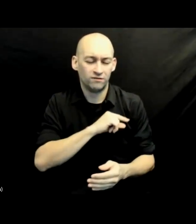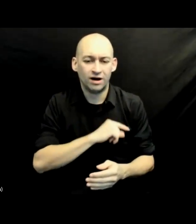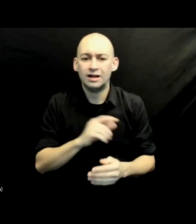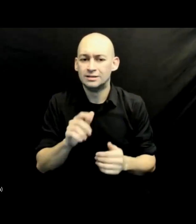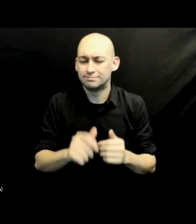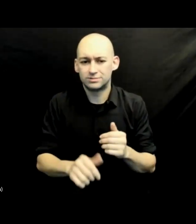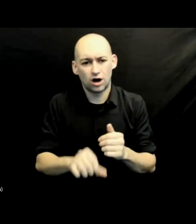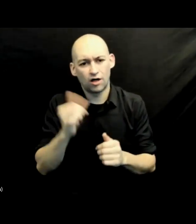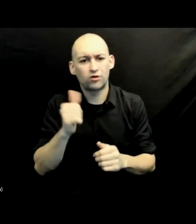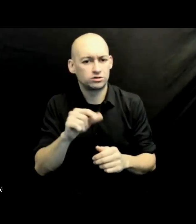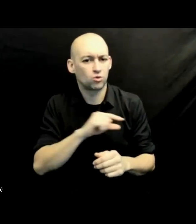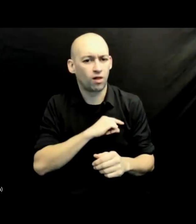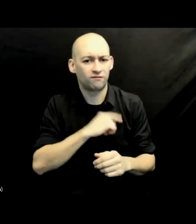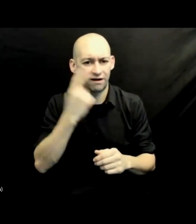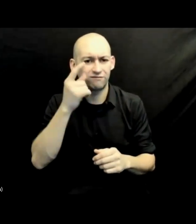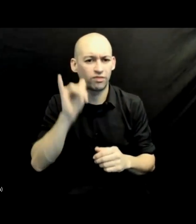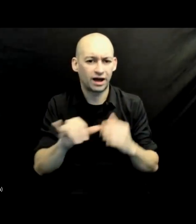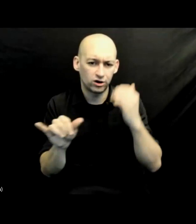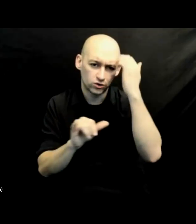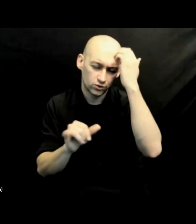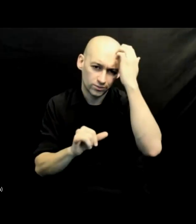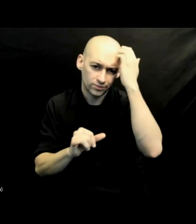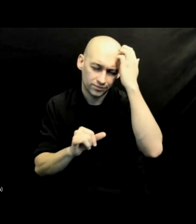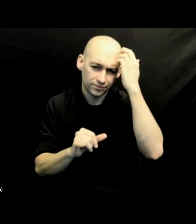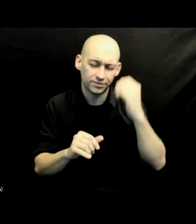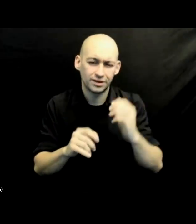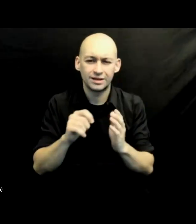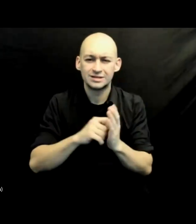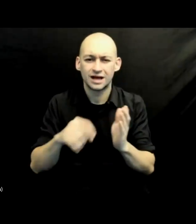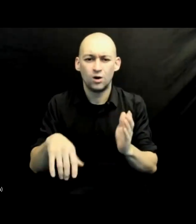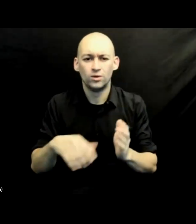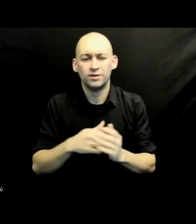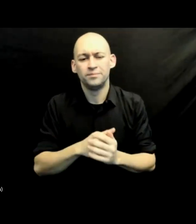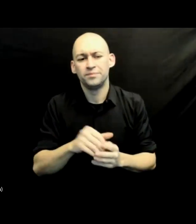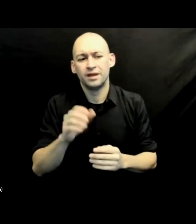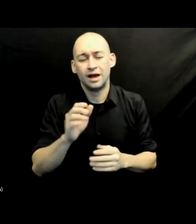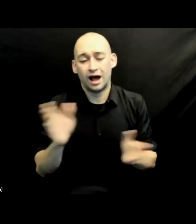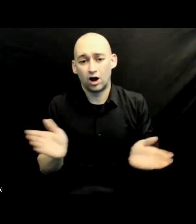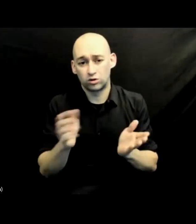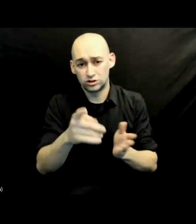qualify for this discount as well. So I encourage you. If you don't know about that program,